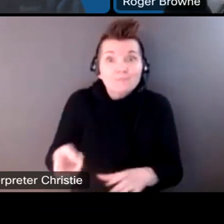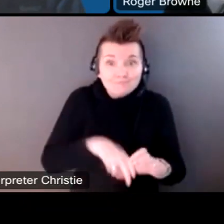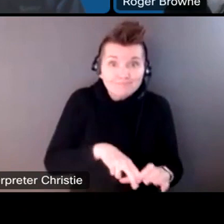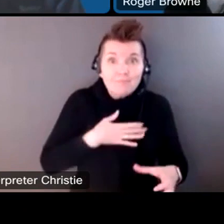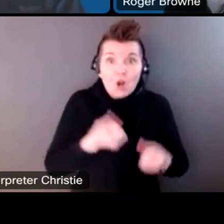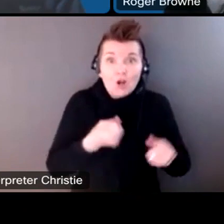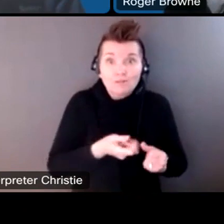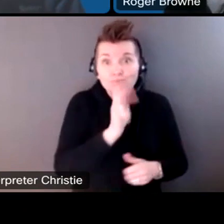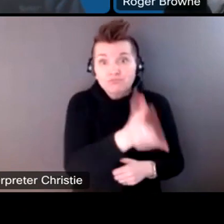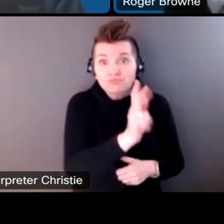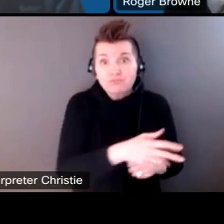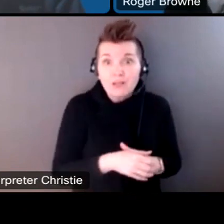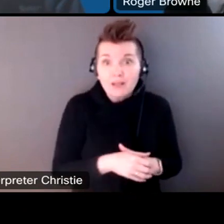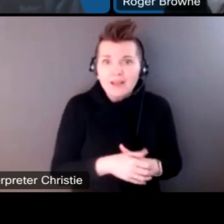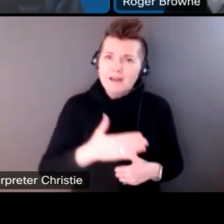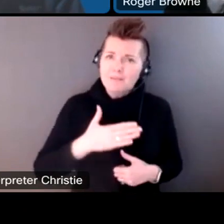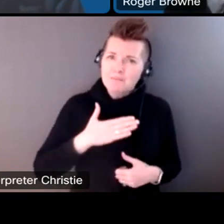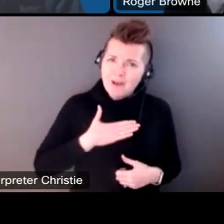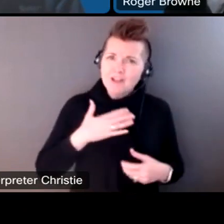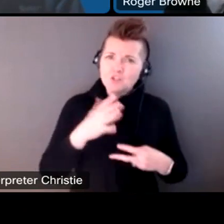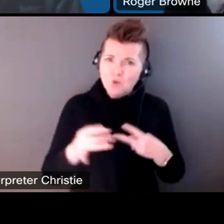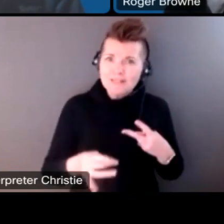I have the choice to take my car. But lots of people don't.